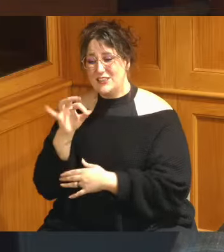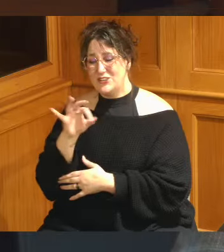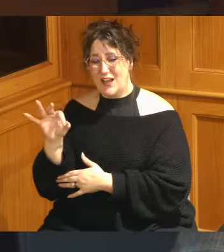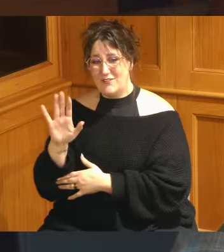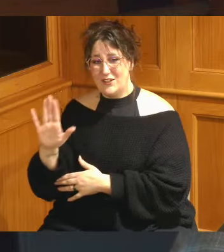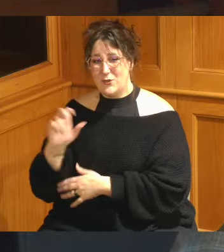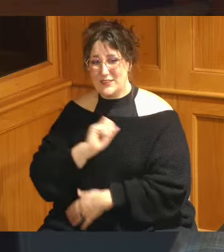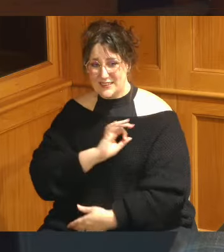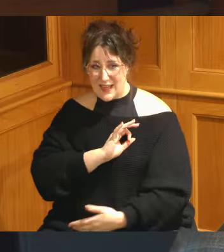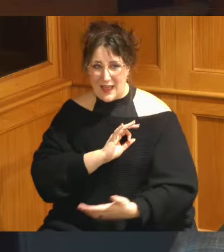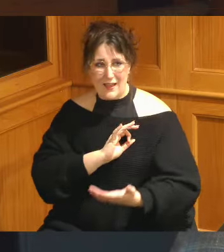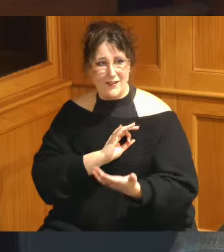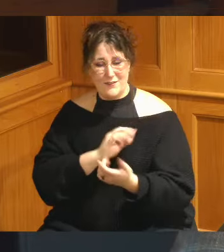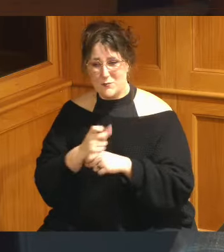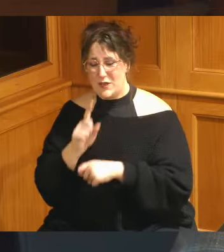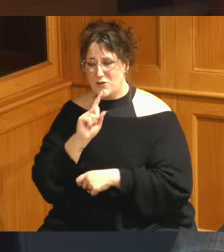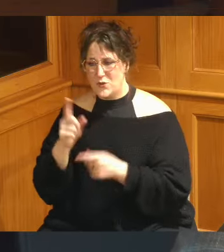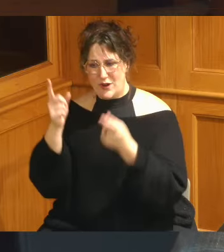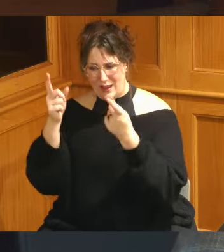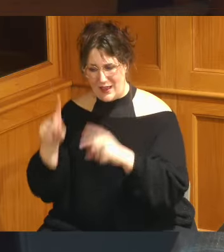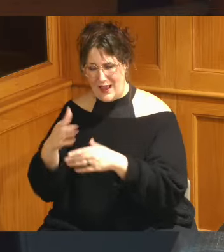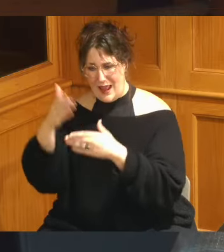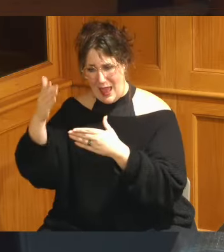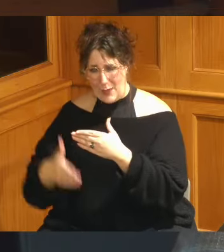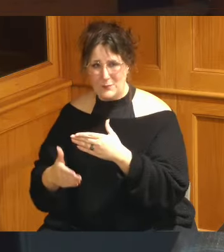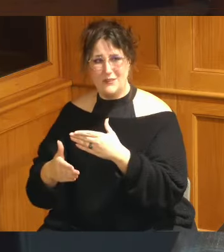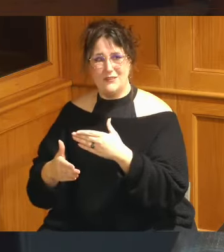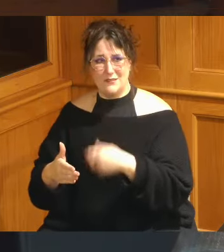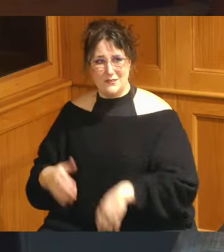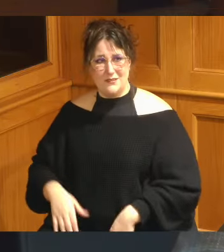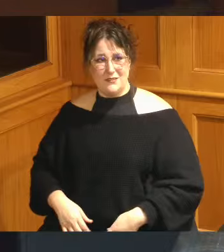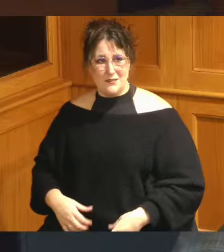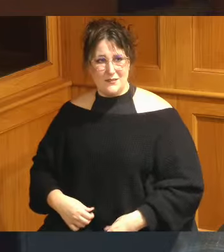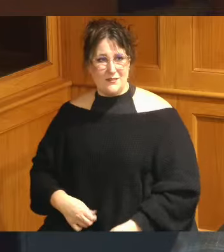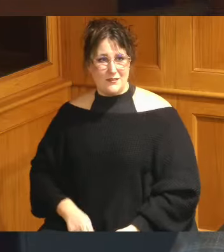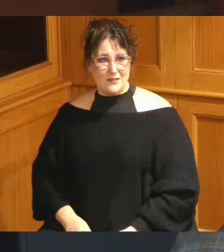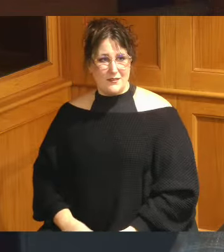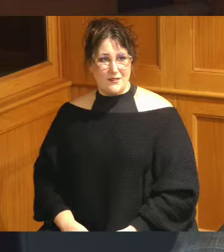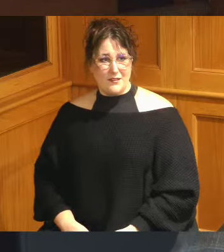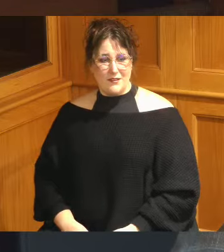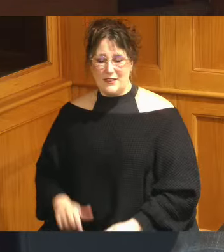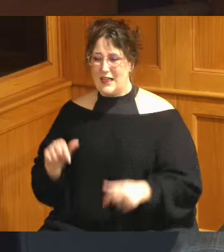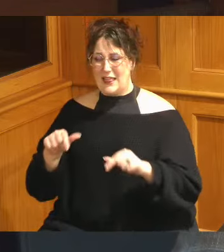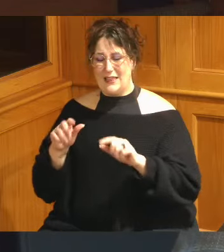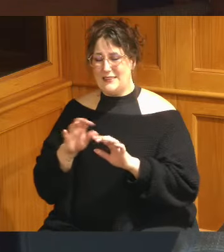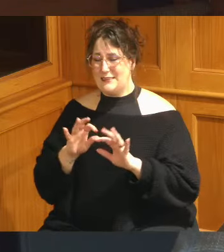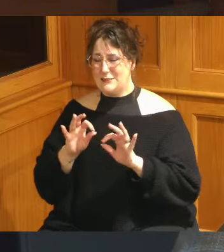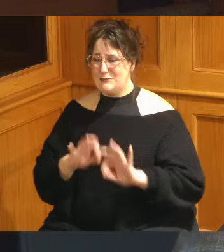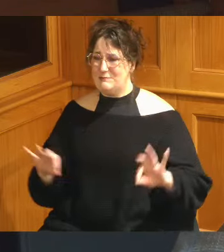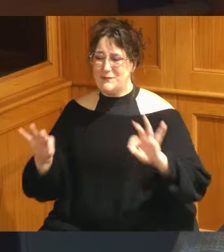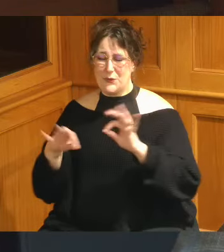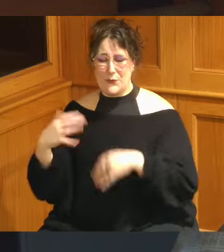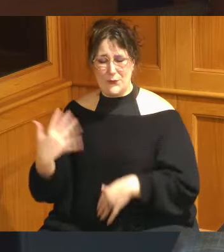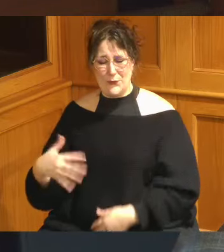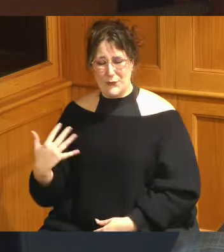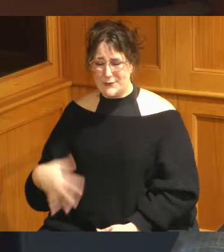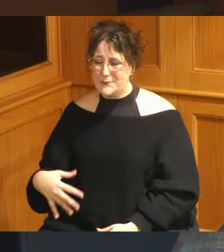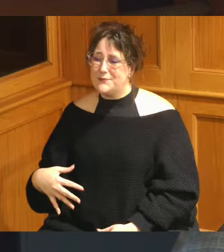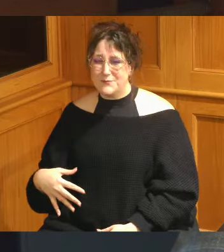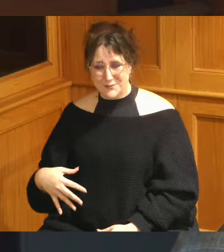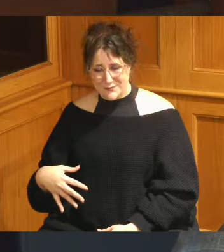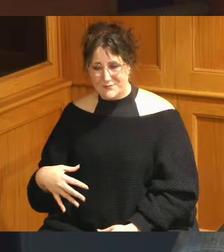staff in getting this done. This is this is a huge huge improvement. So was just happy to be a part